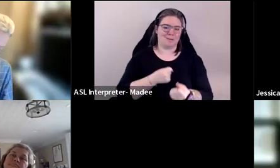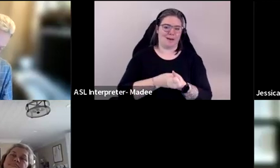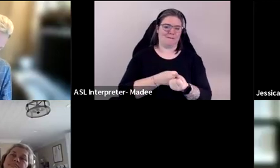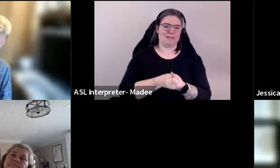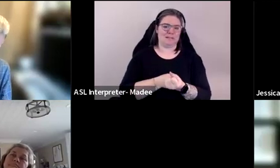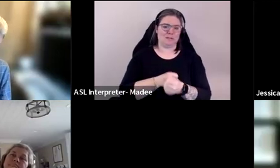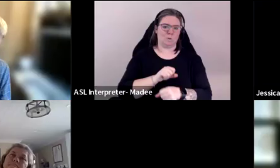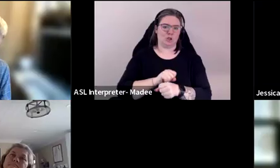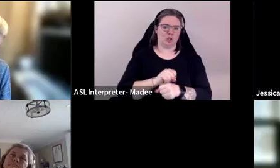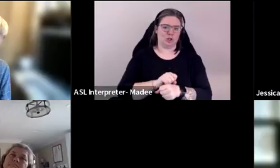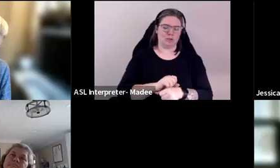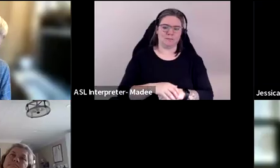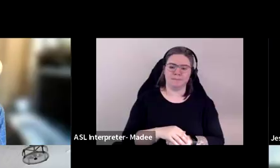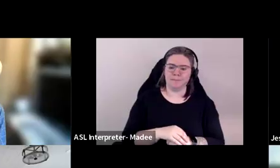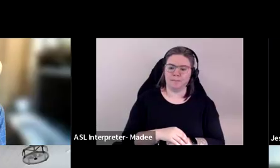one of them being